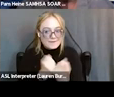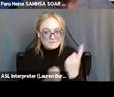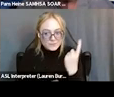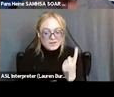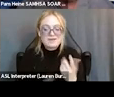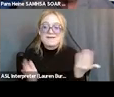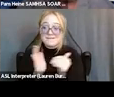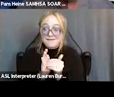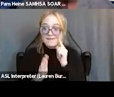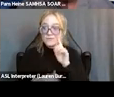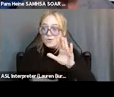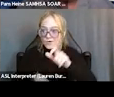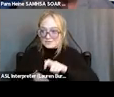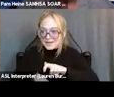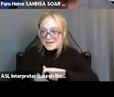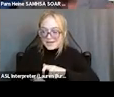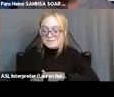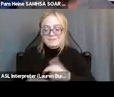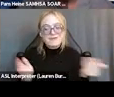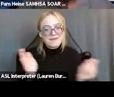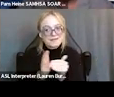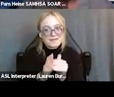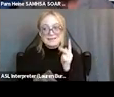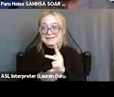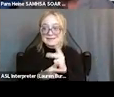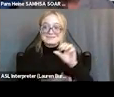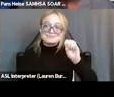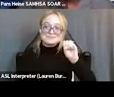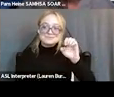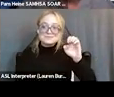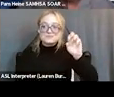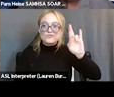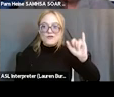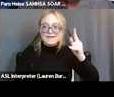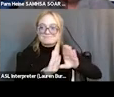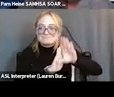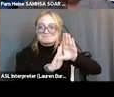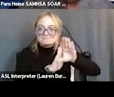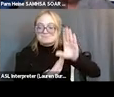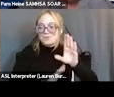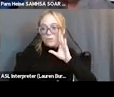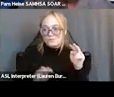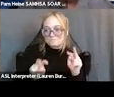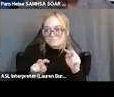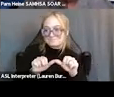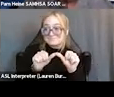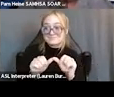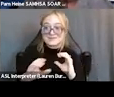for giving their time and again, keep SOARing and we look forward to continuing this conversation. Thanks again. Bye-bye.